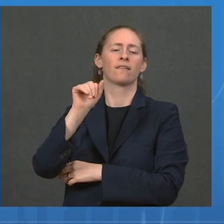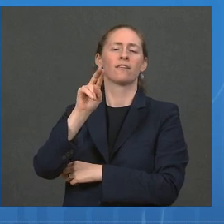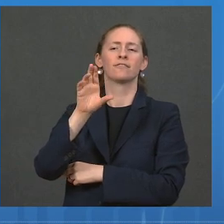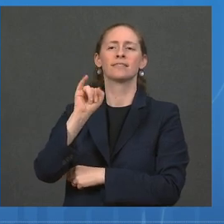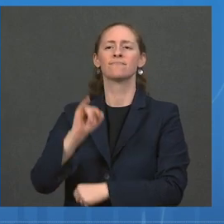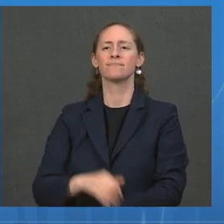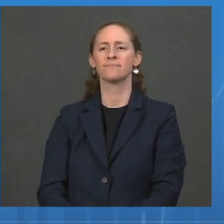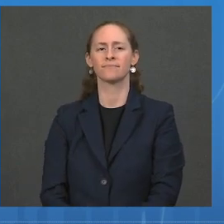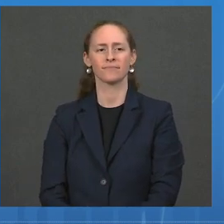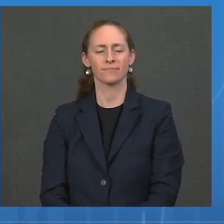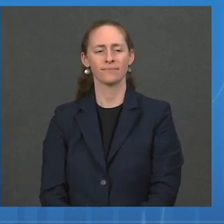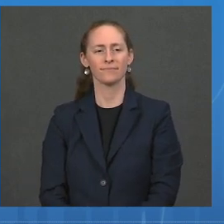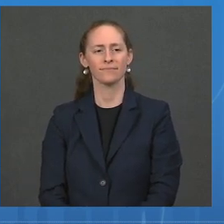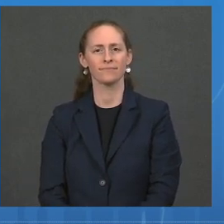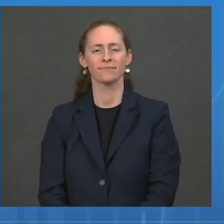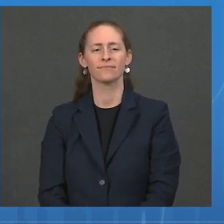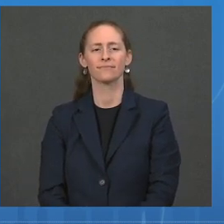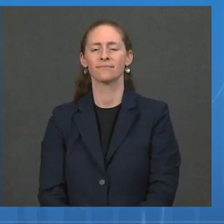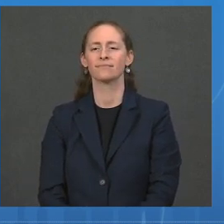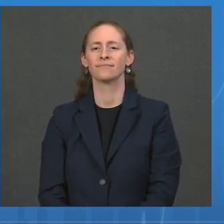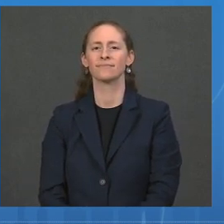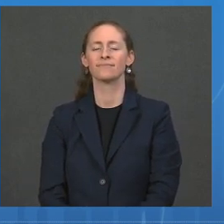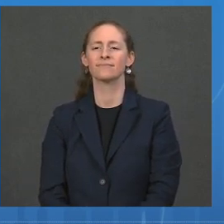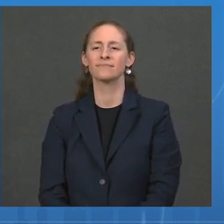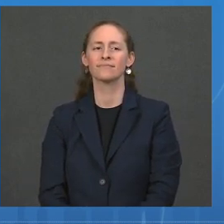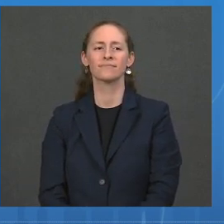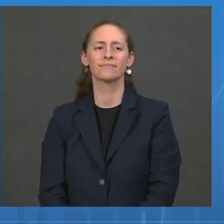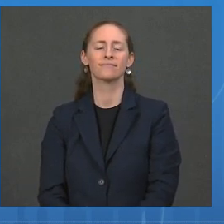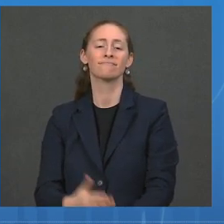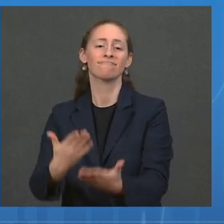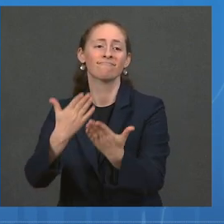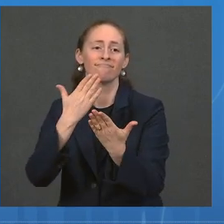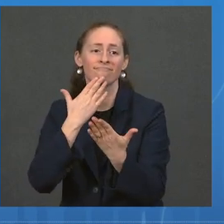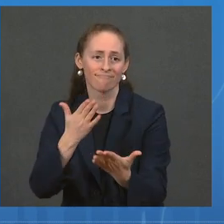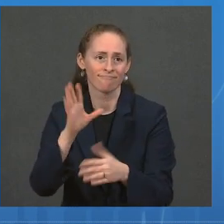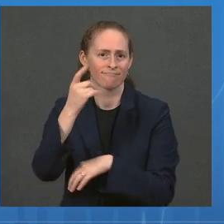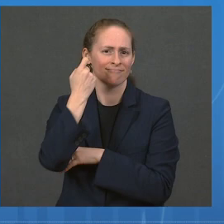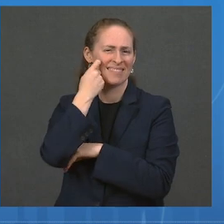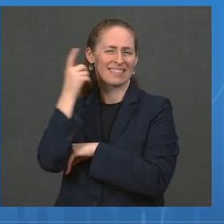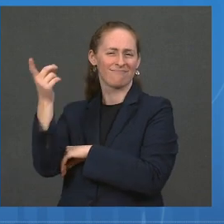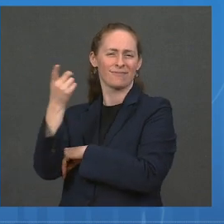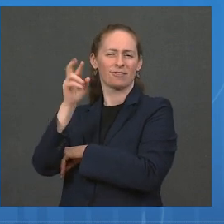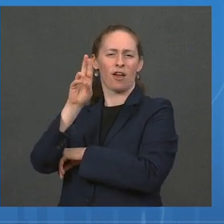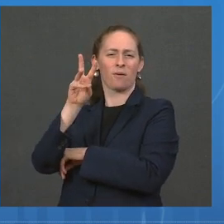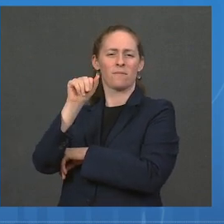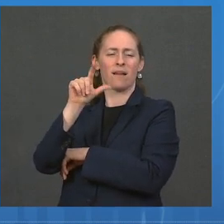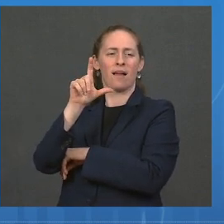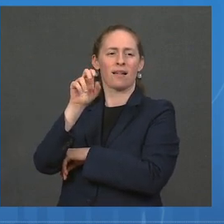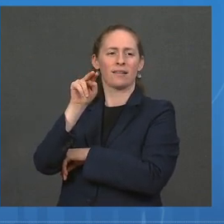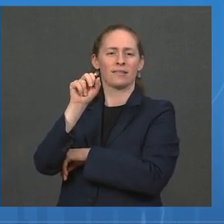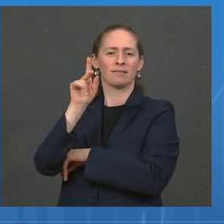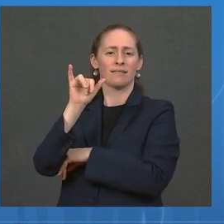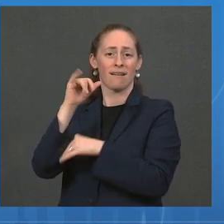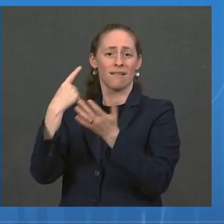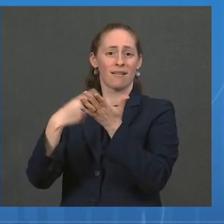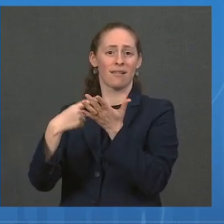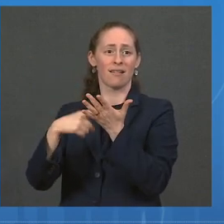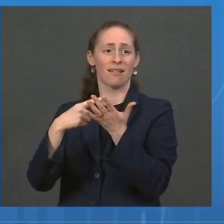Thank you very much, Dr. Walensky. As you've heard from Dr. Walensky: the extreme importance of getting vaccinated for COVID-19.